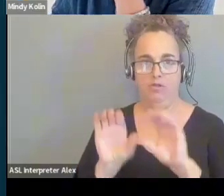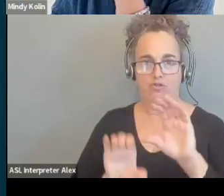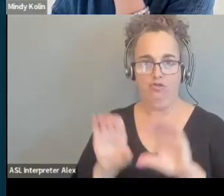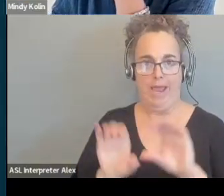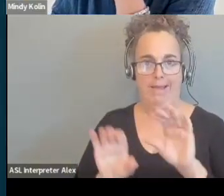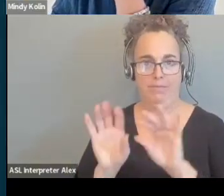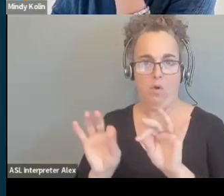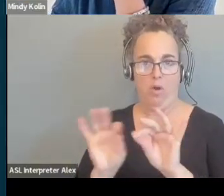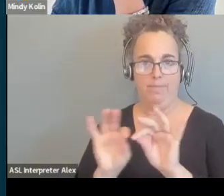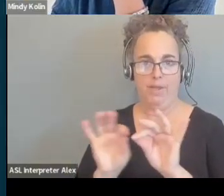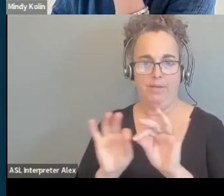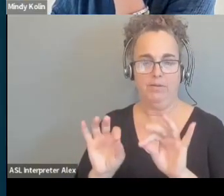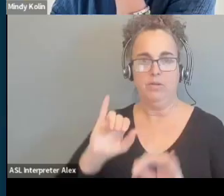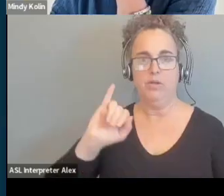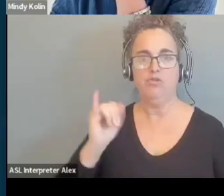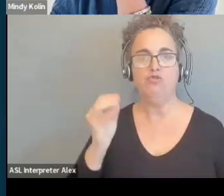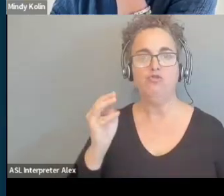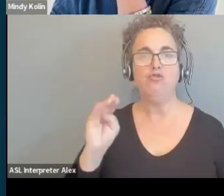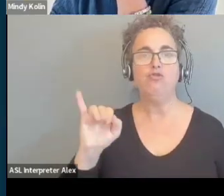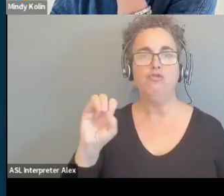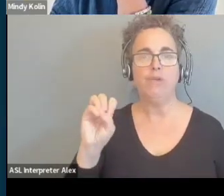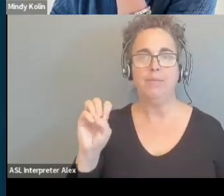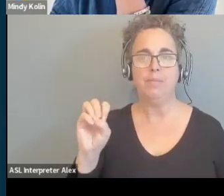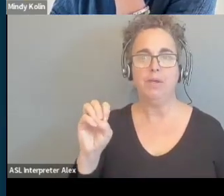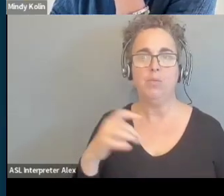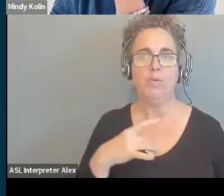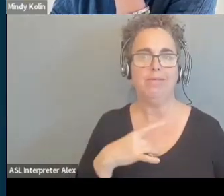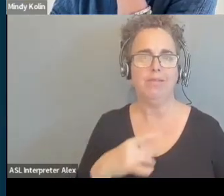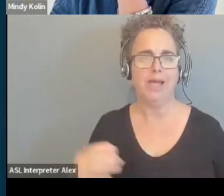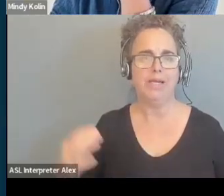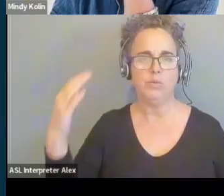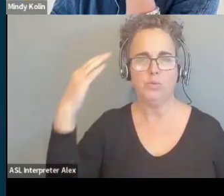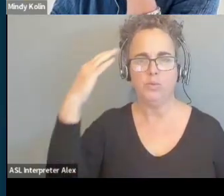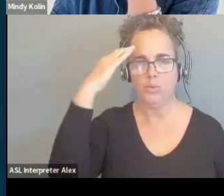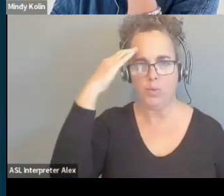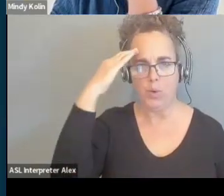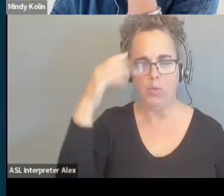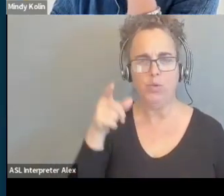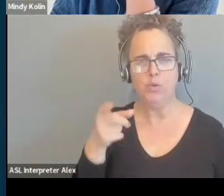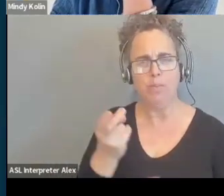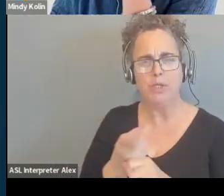and Jamie would like to know, it says you've been using quantitative data,